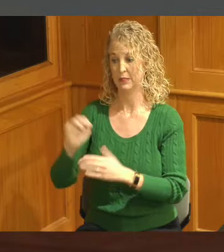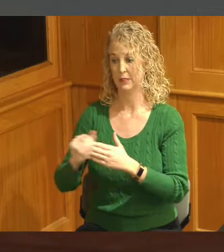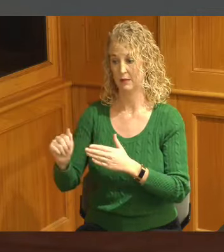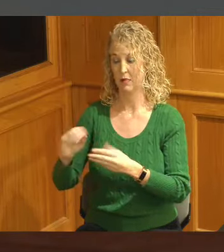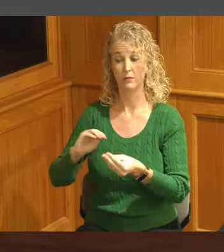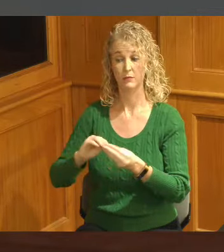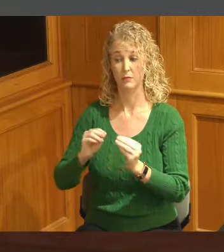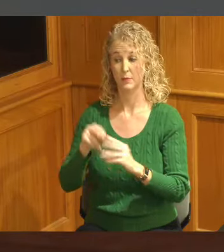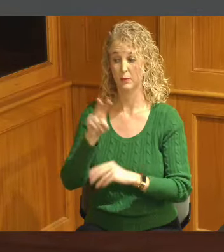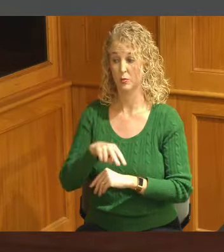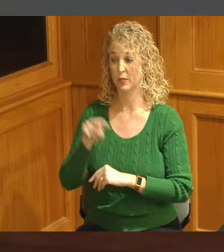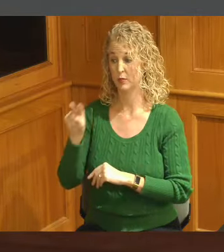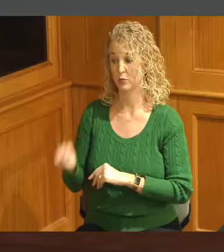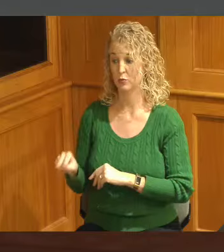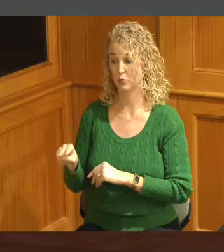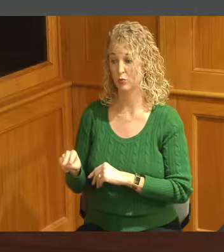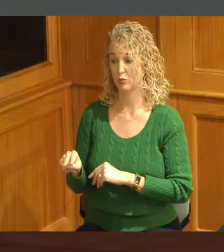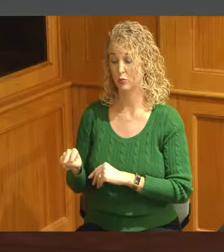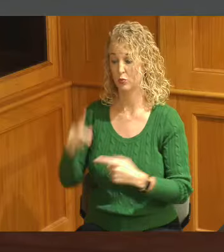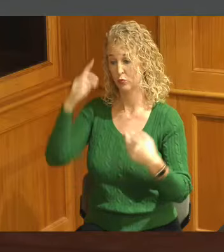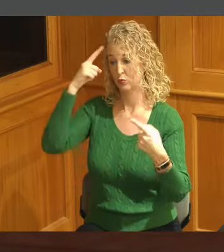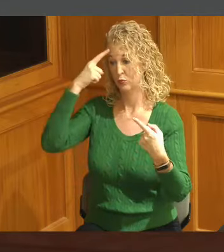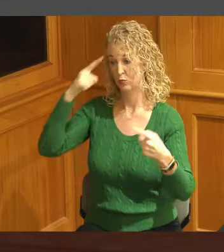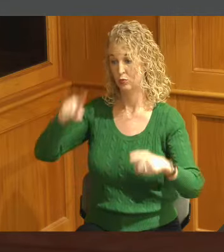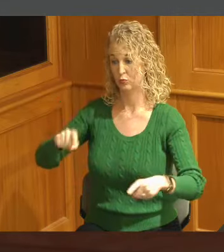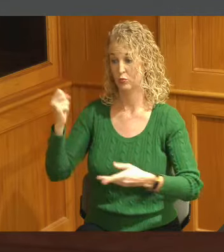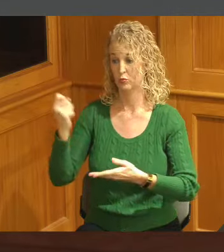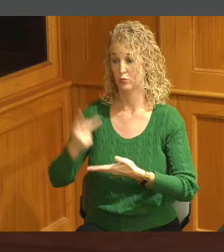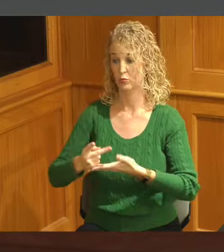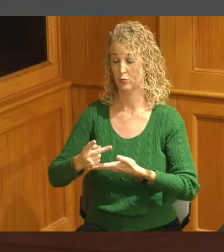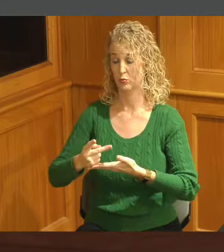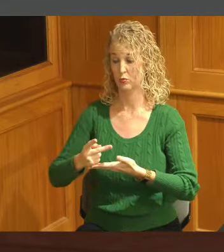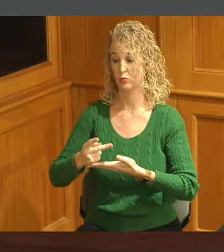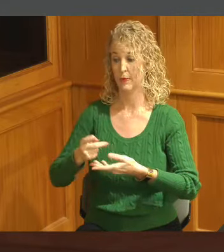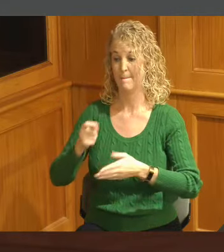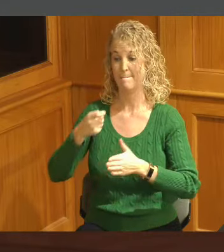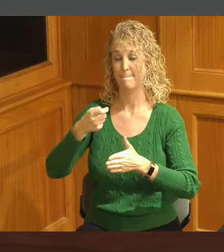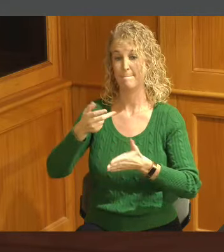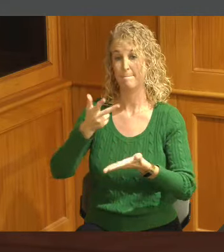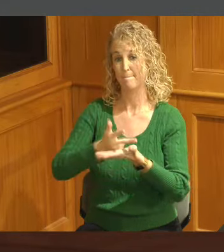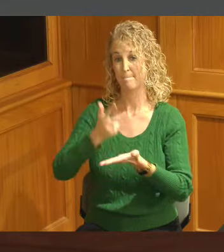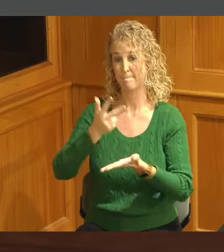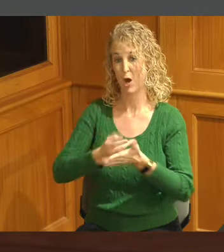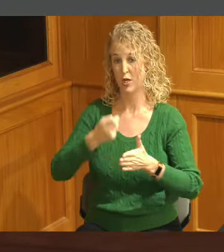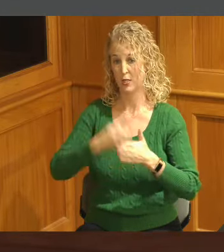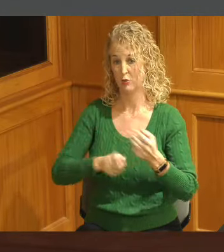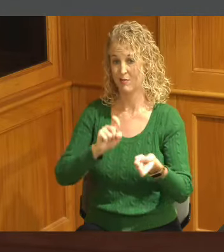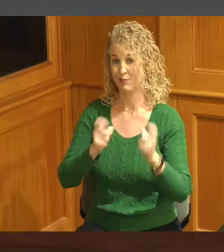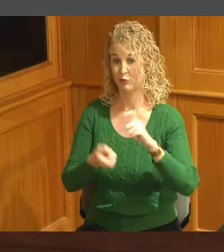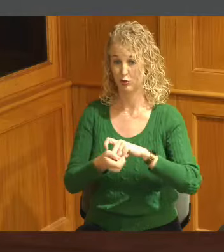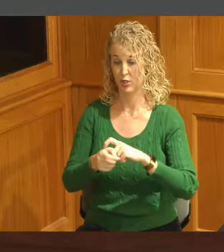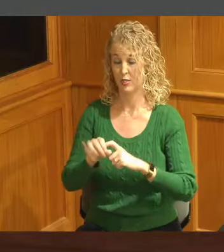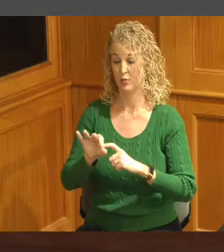Item 22 is a resolution establishing parking rate changes for Finley Market garage for 2026. These